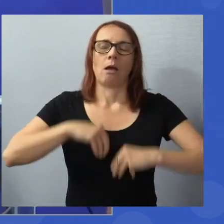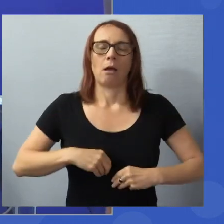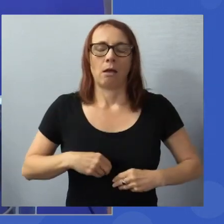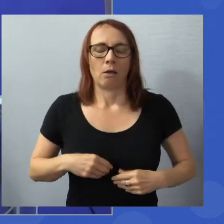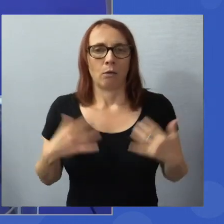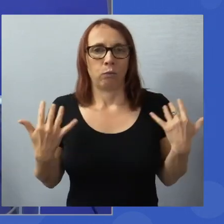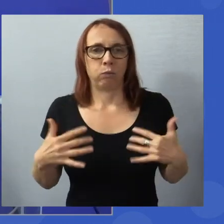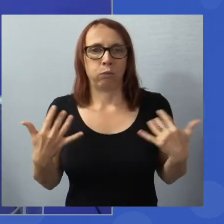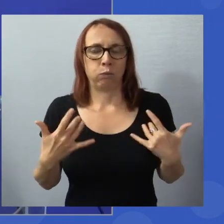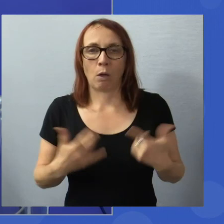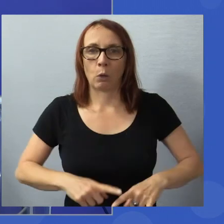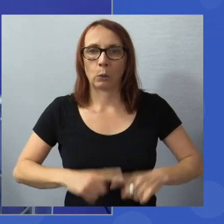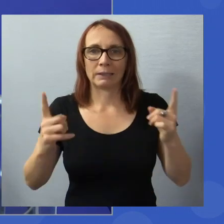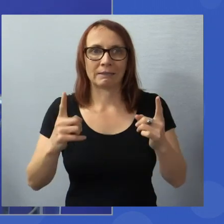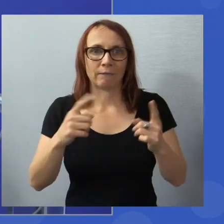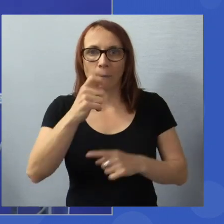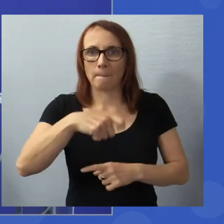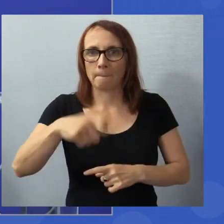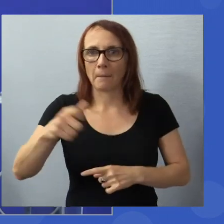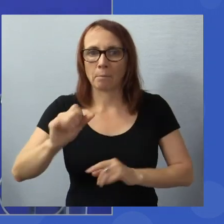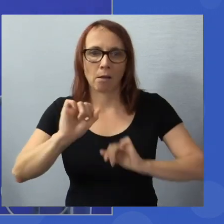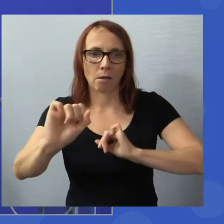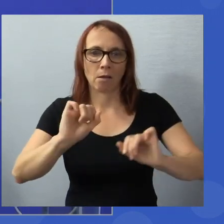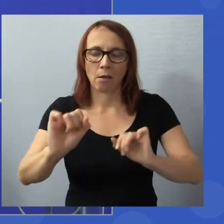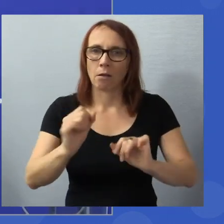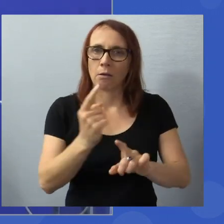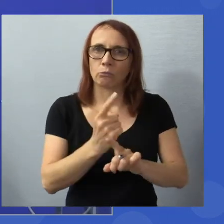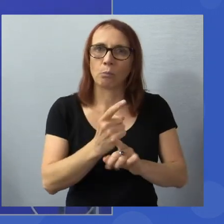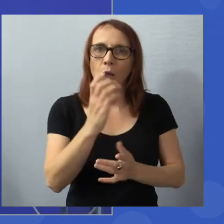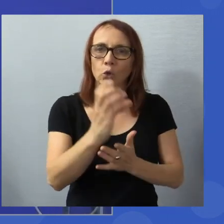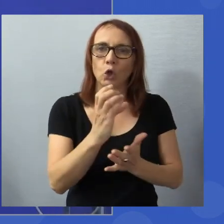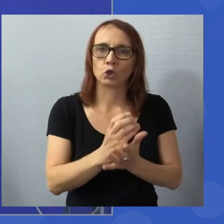from a range of different people about constitutional options you got a